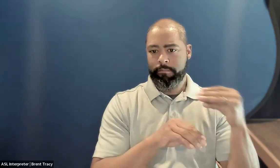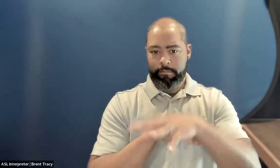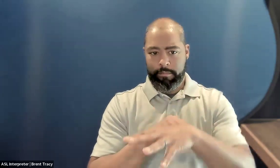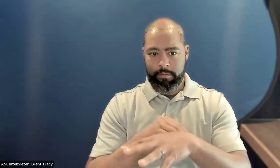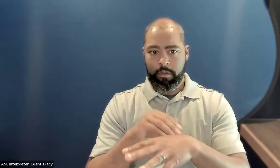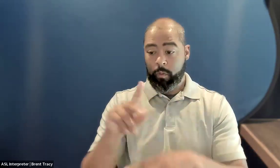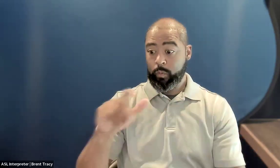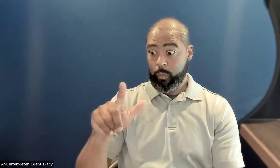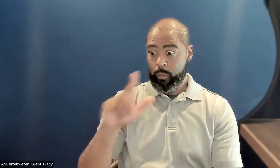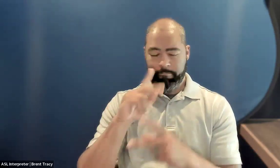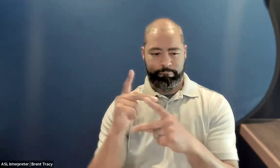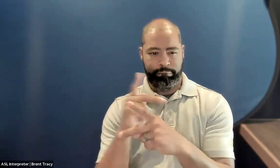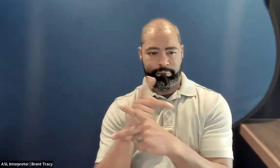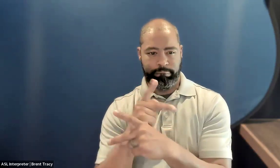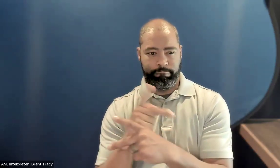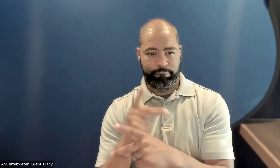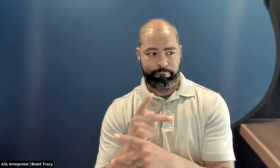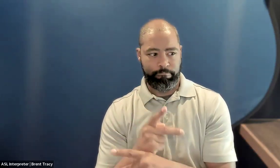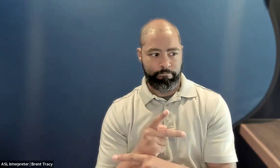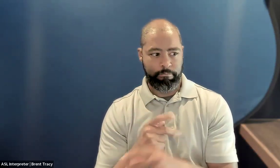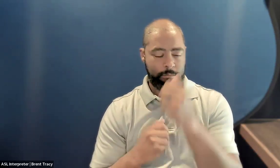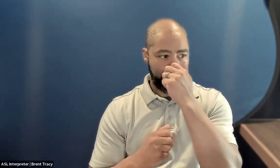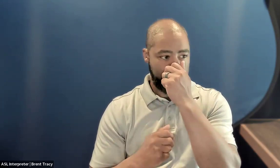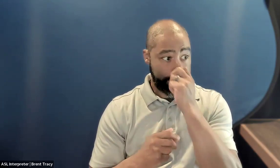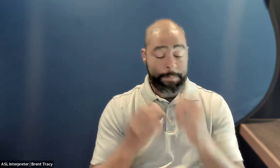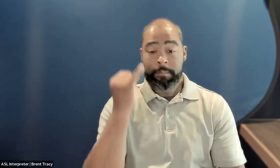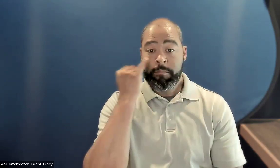So when one's thinking about where to put the project, what